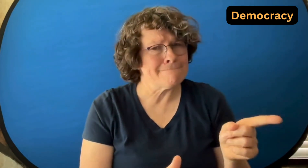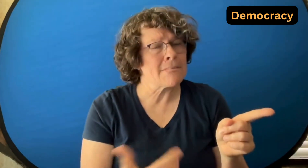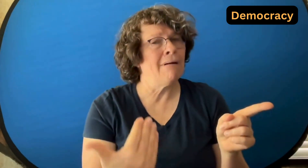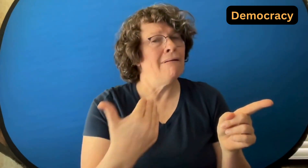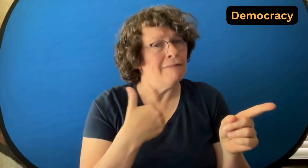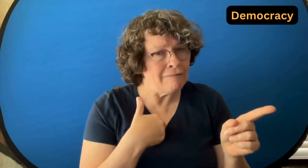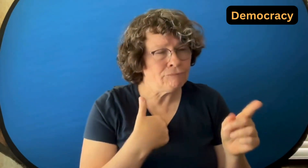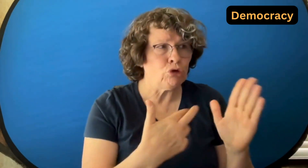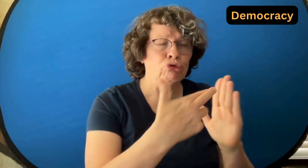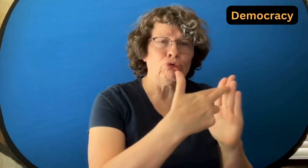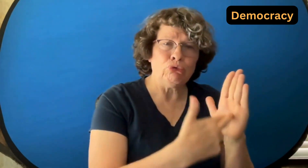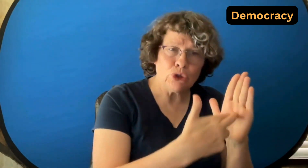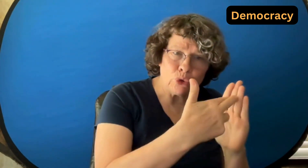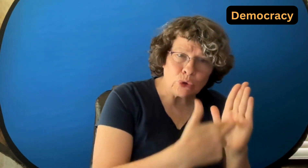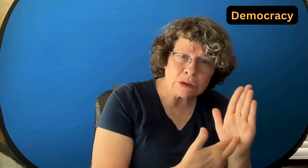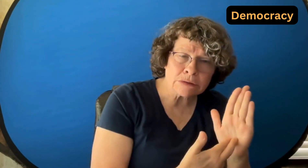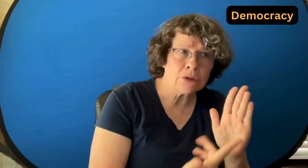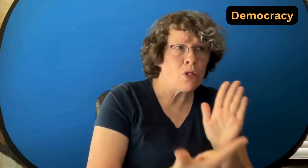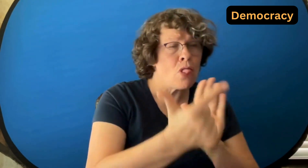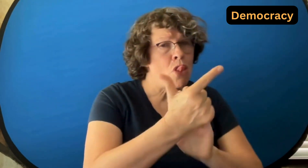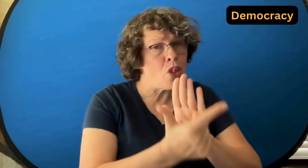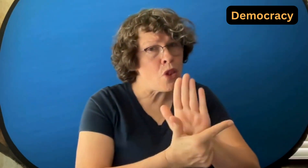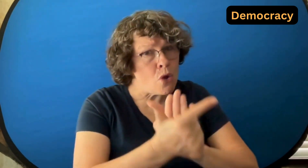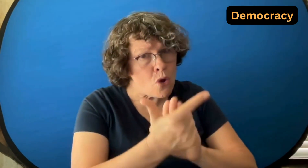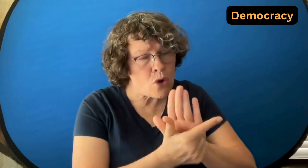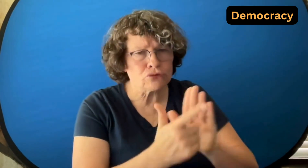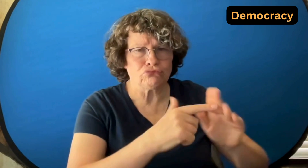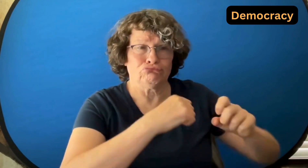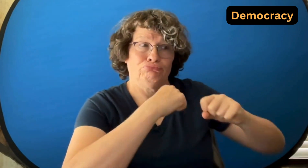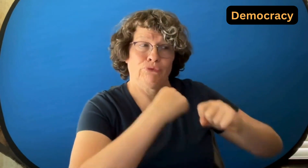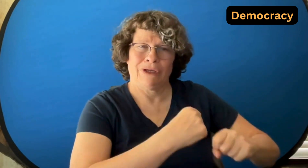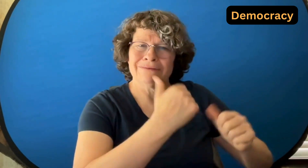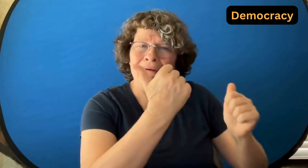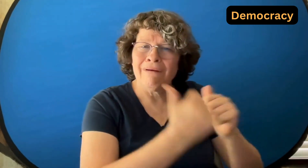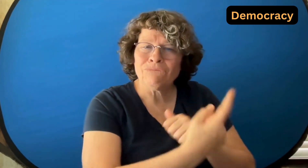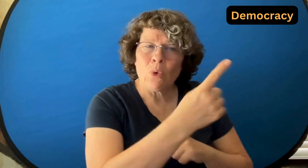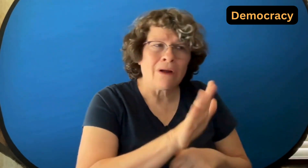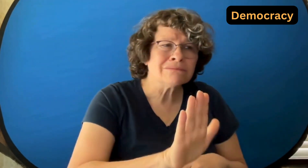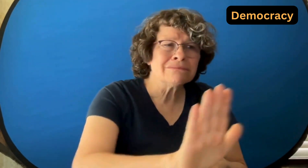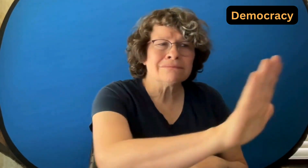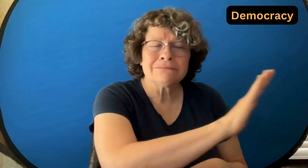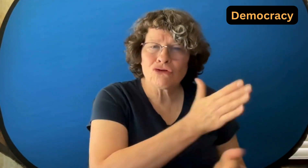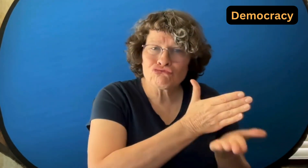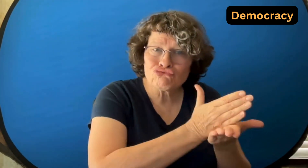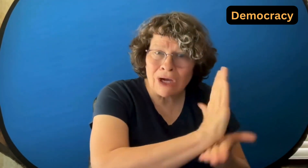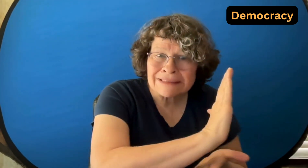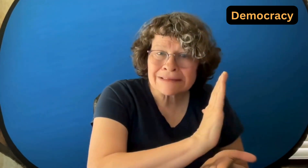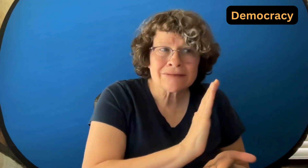There are rules and laws to protect everyone's rights